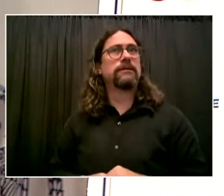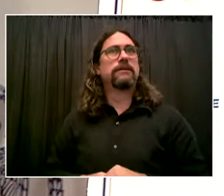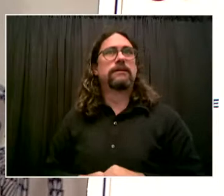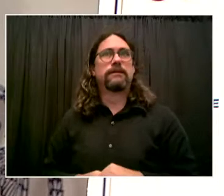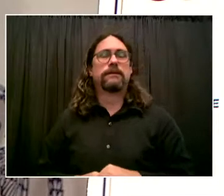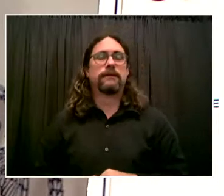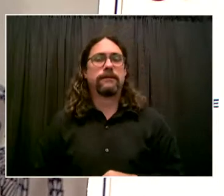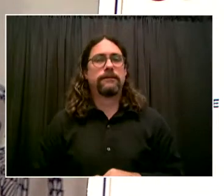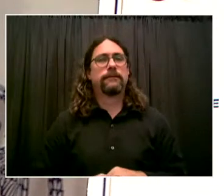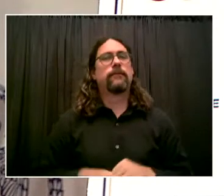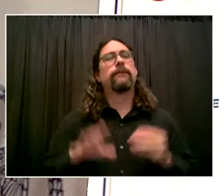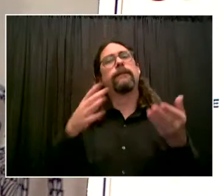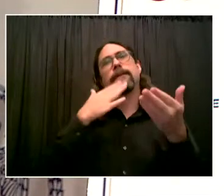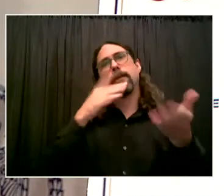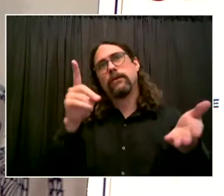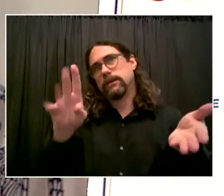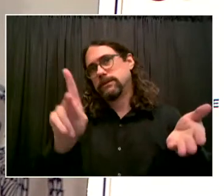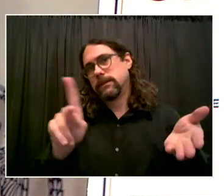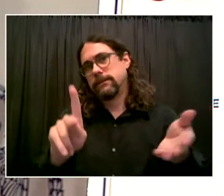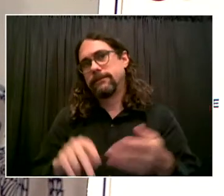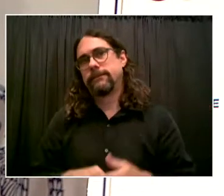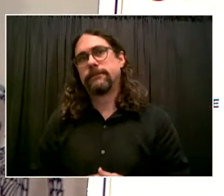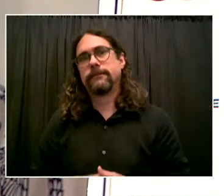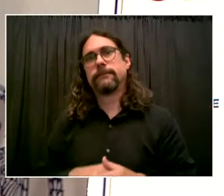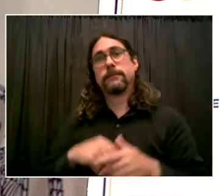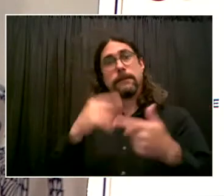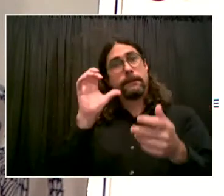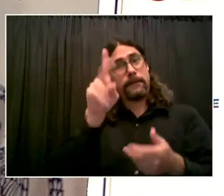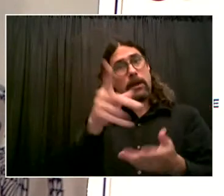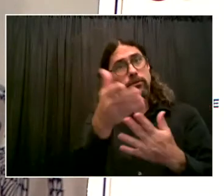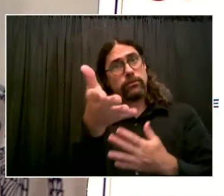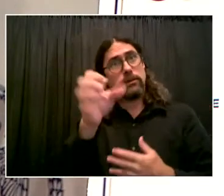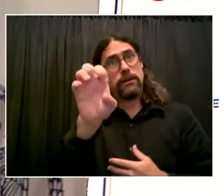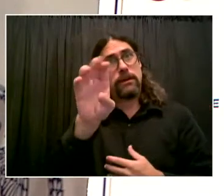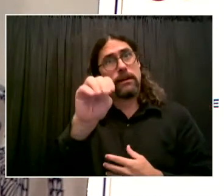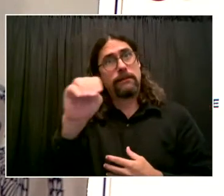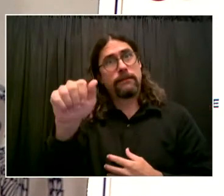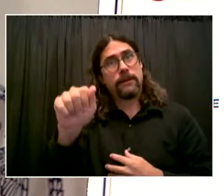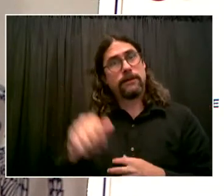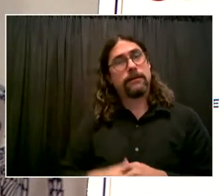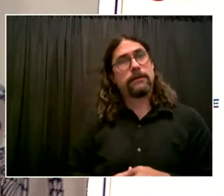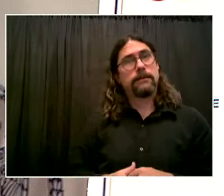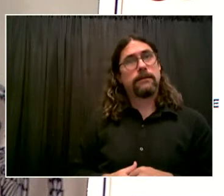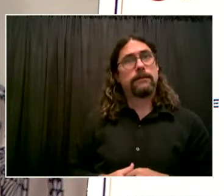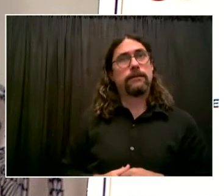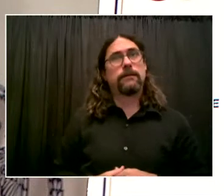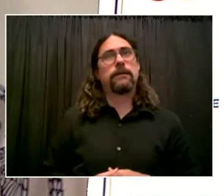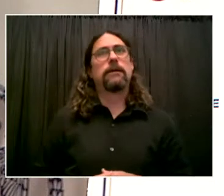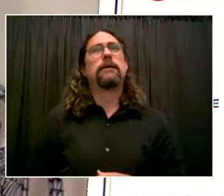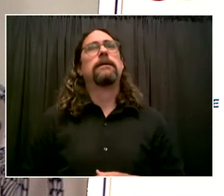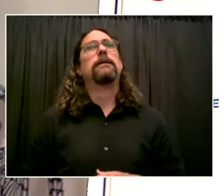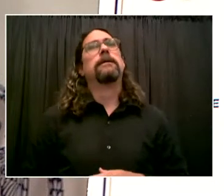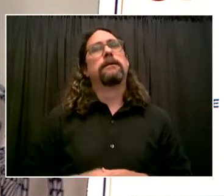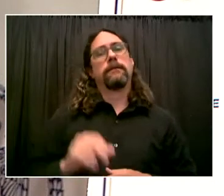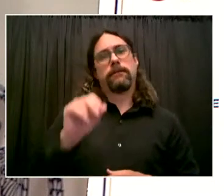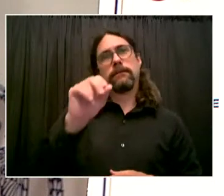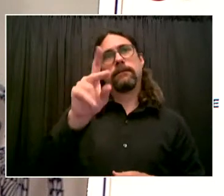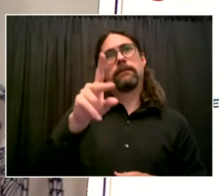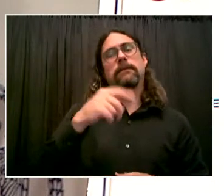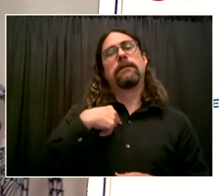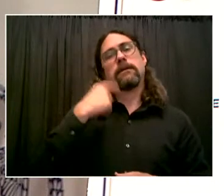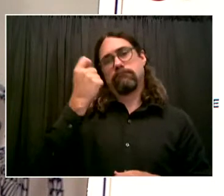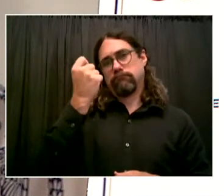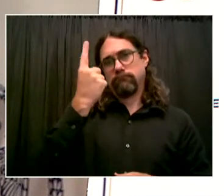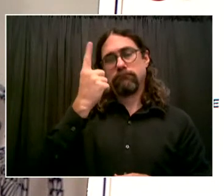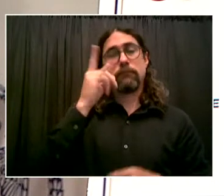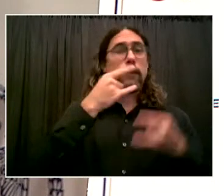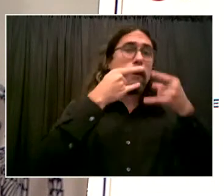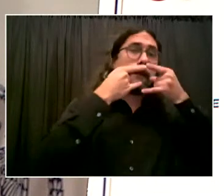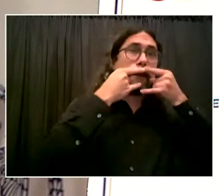ARE FOCUSING ON.